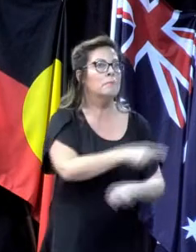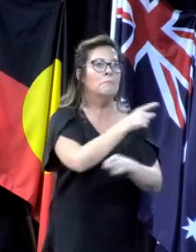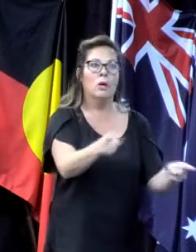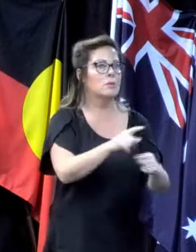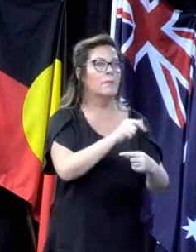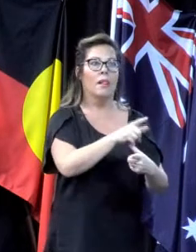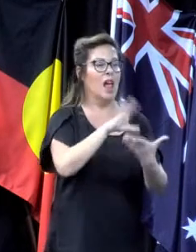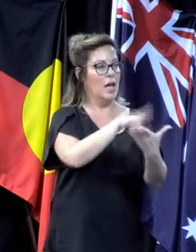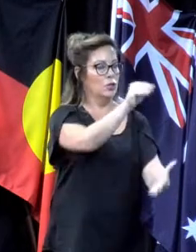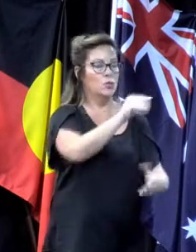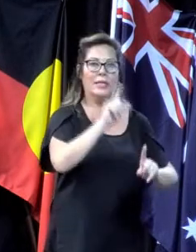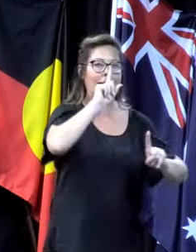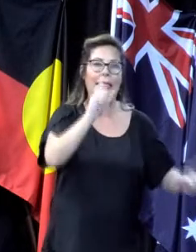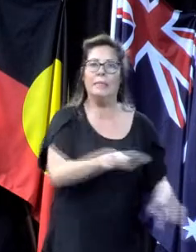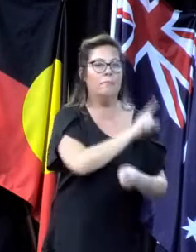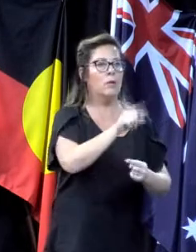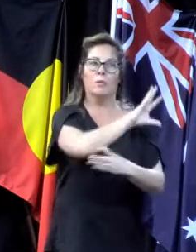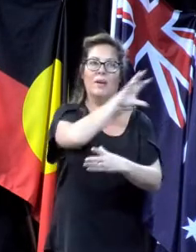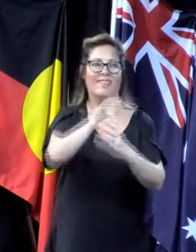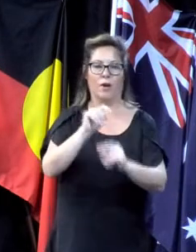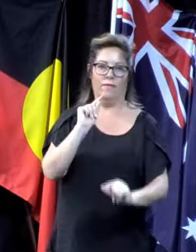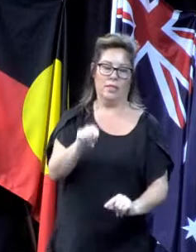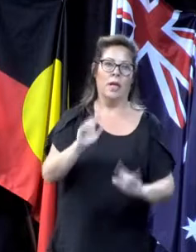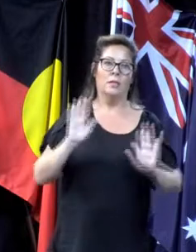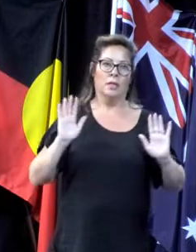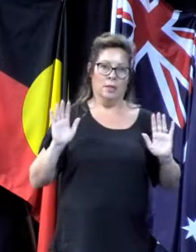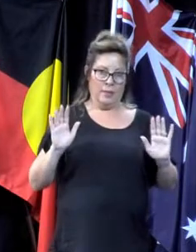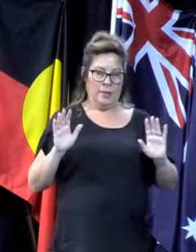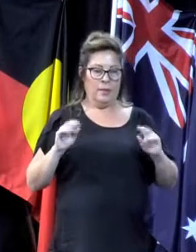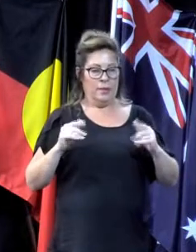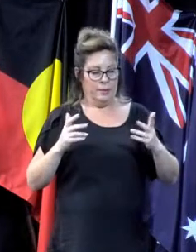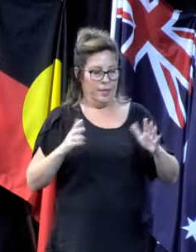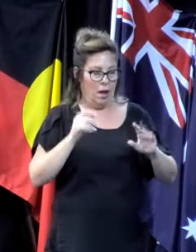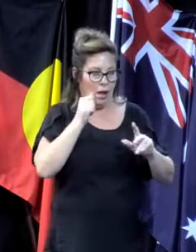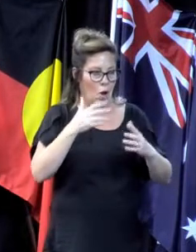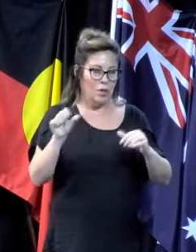And I appreciate there's some criticism of the use of the term mainstream, but, for the time being, I'm going to use it.